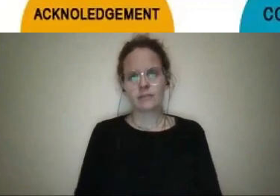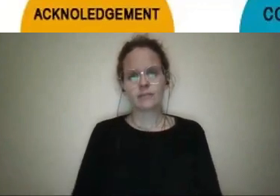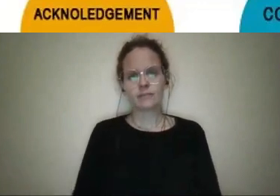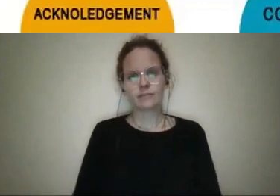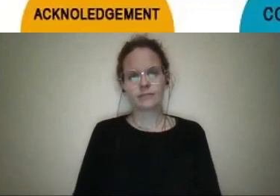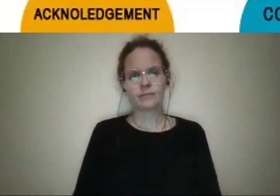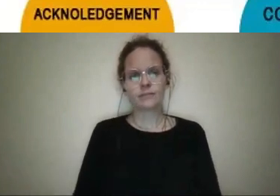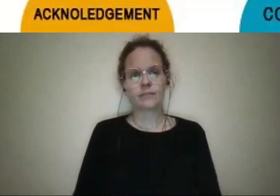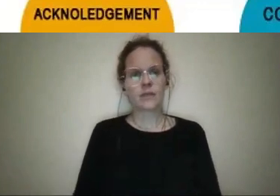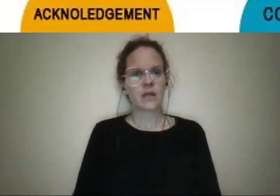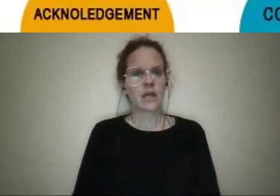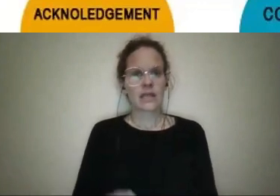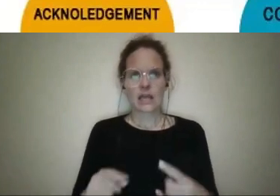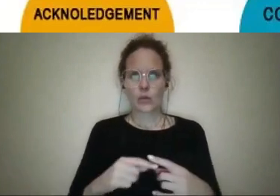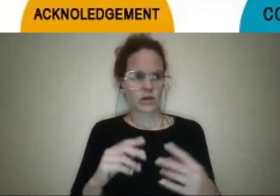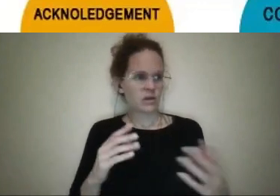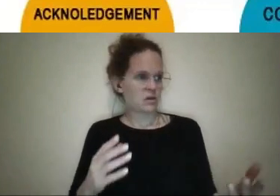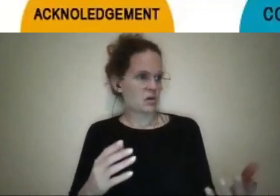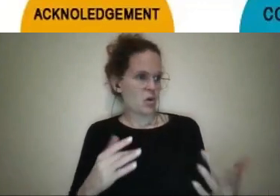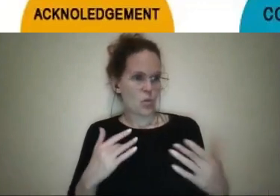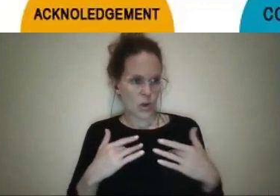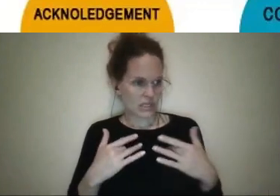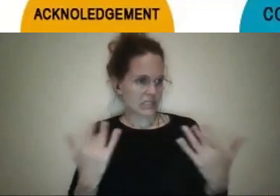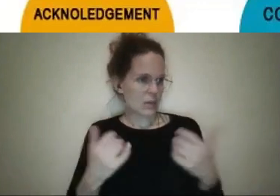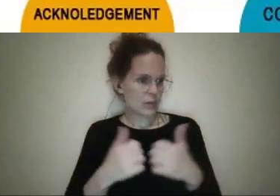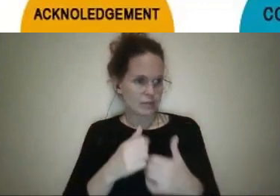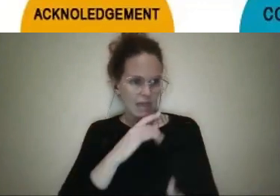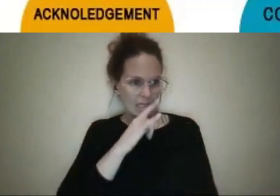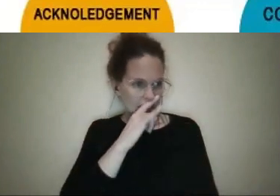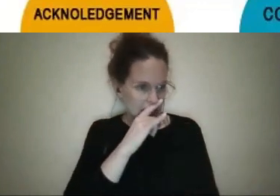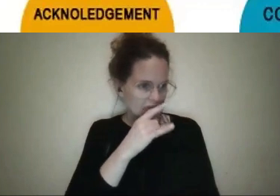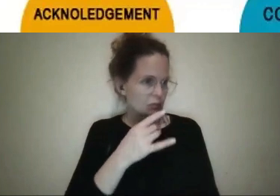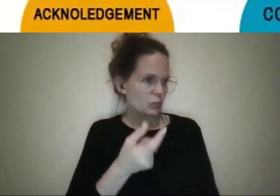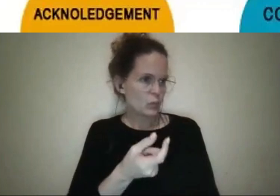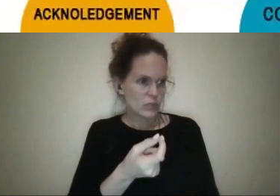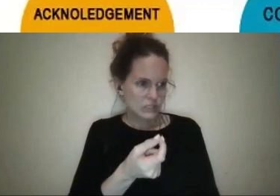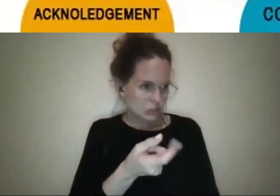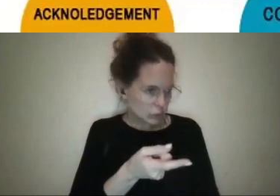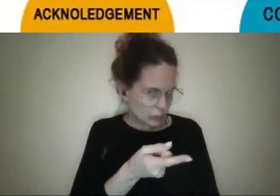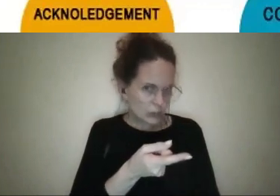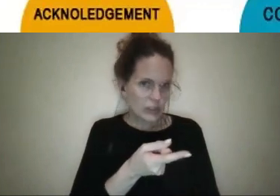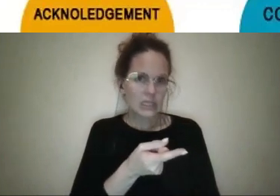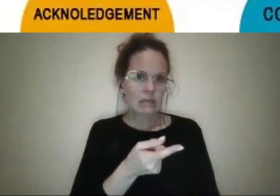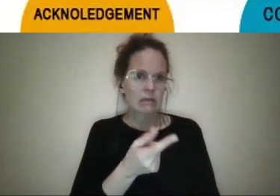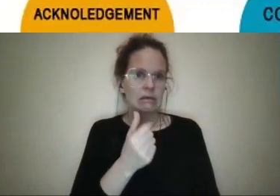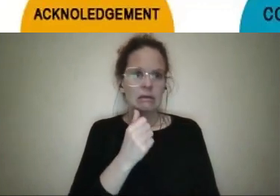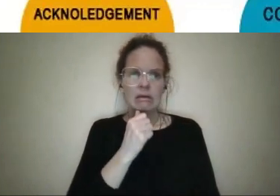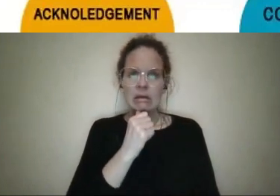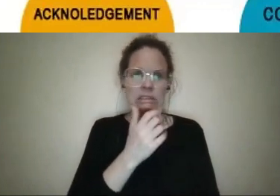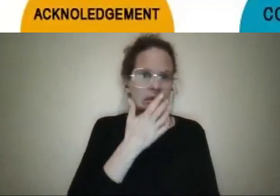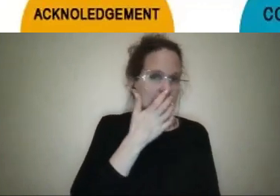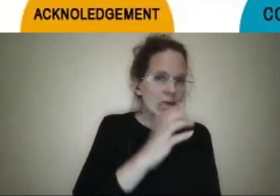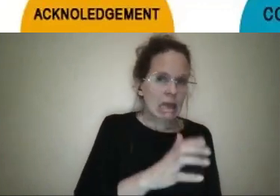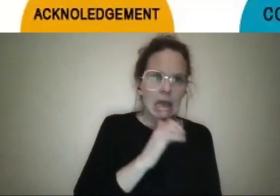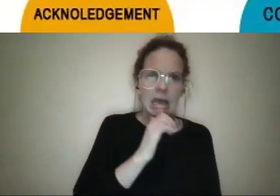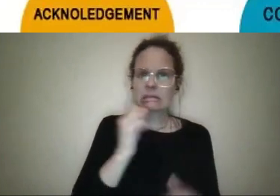"what is going on with my kiddo?" Hmm...it's not hot, it's not cold... you're just like,